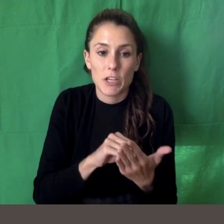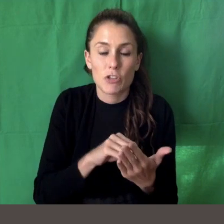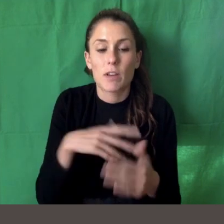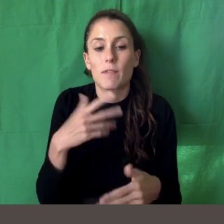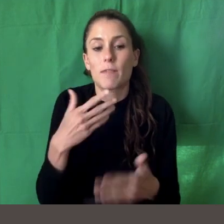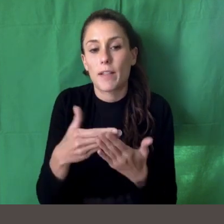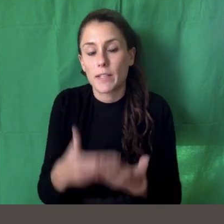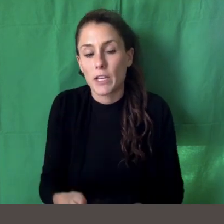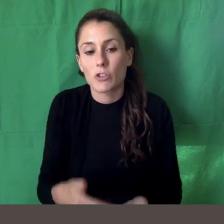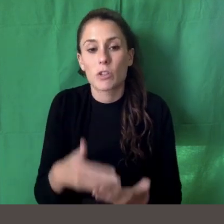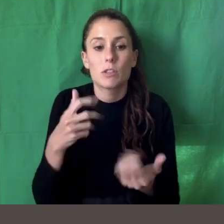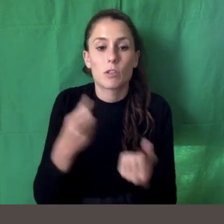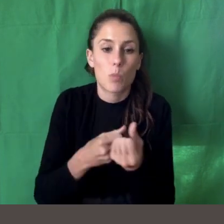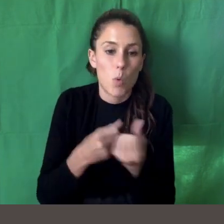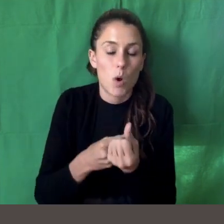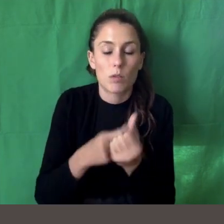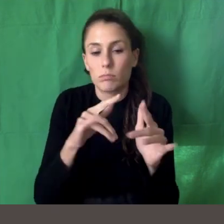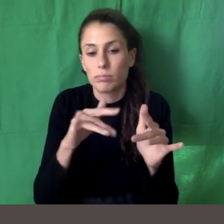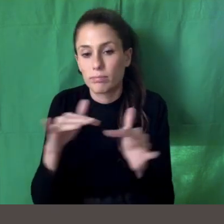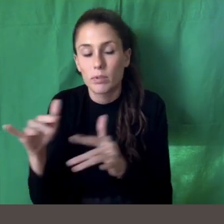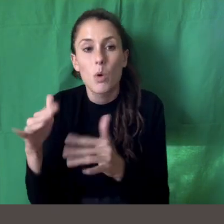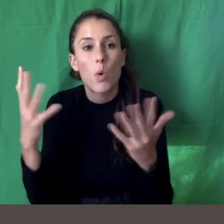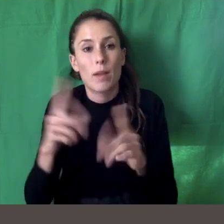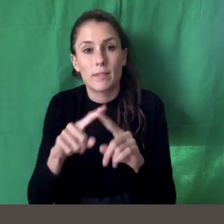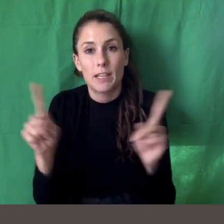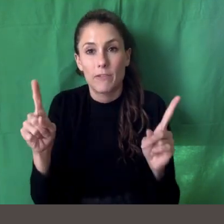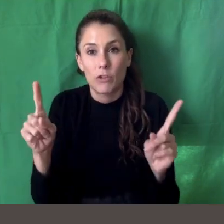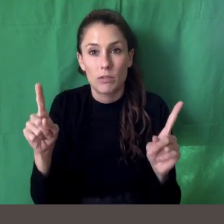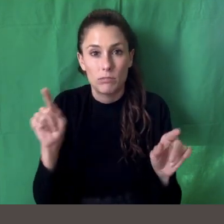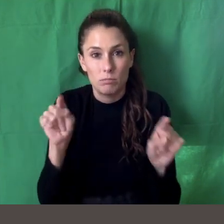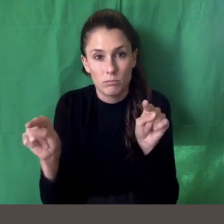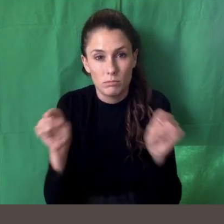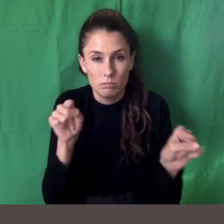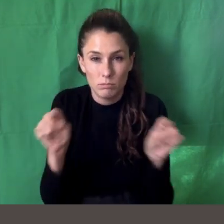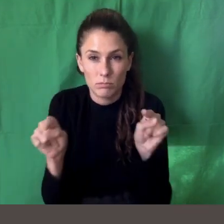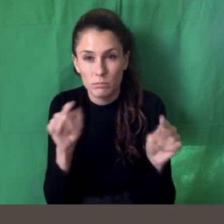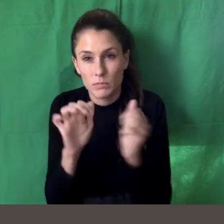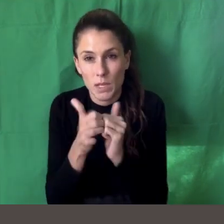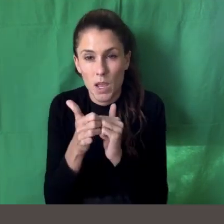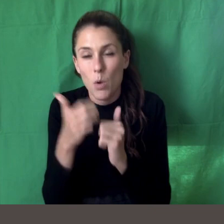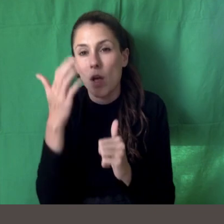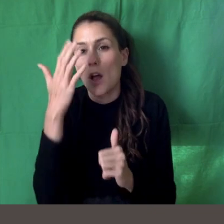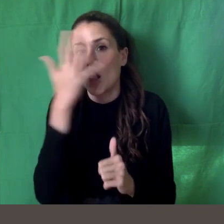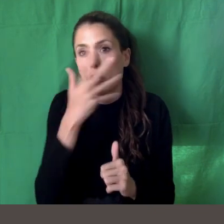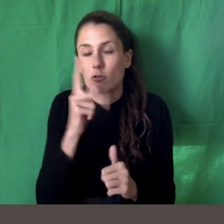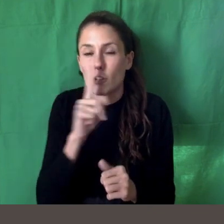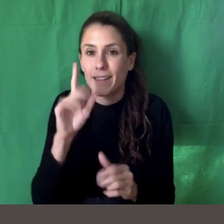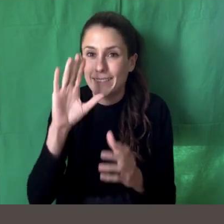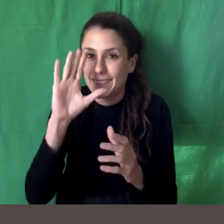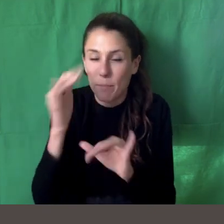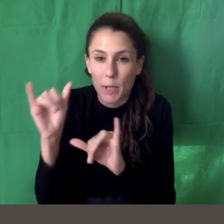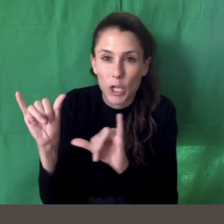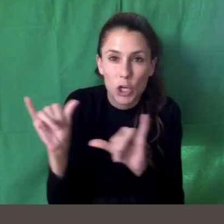autocomplete support, etc. So then what's the difference between these two? They look so similar.